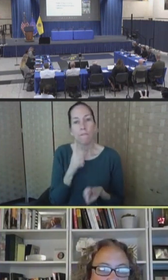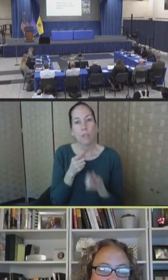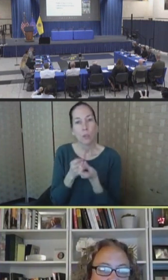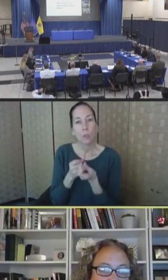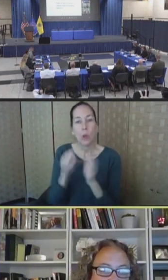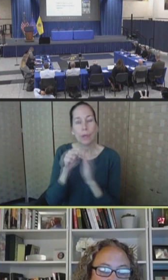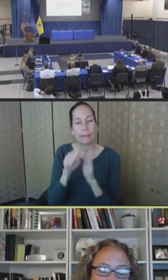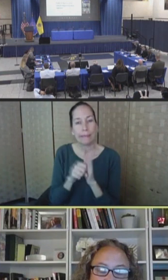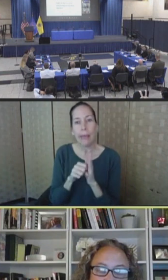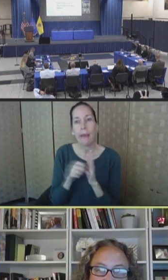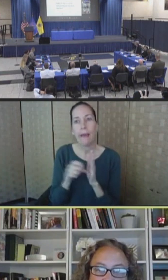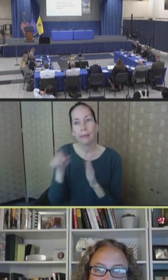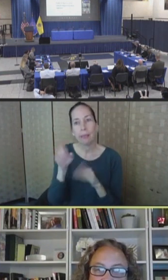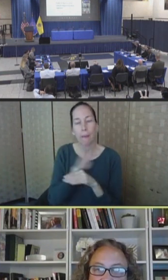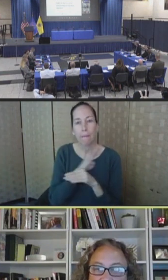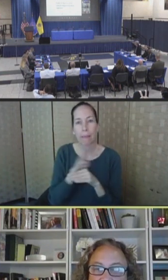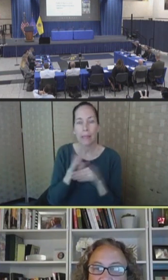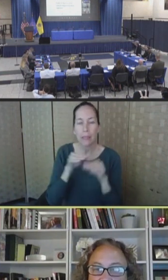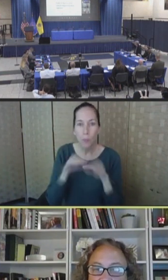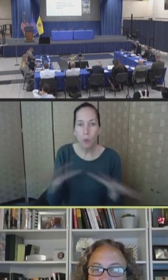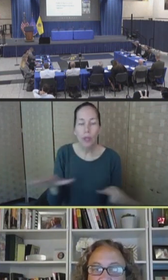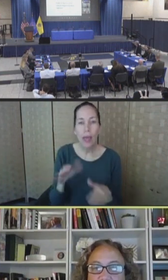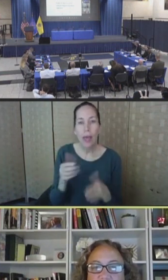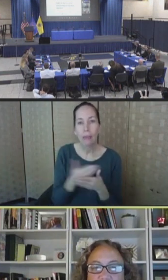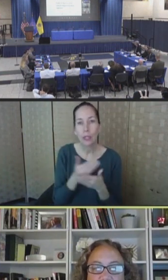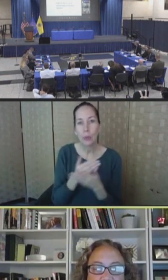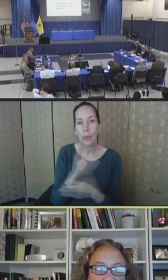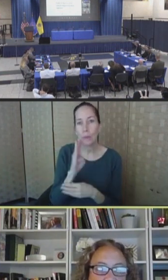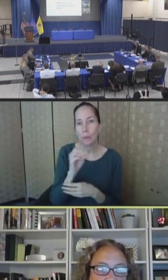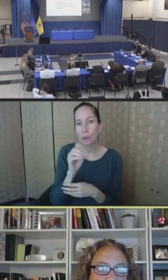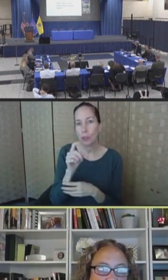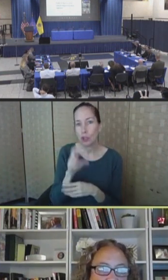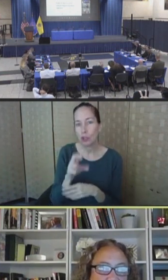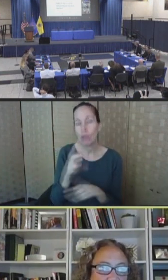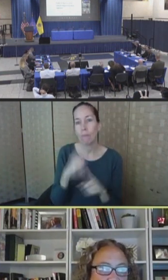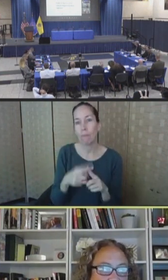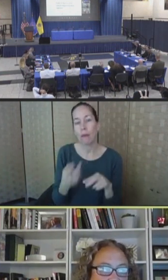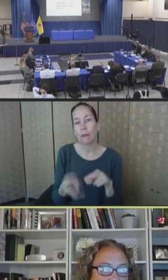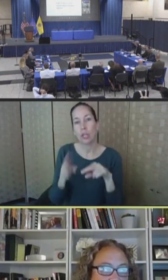the Bivalent booster along with trying to increase vaccination rates for pediatric